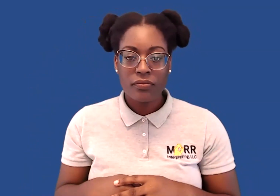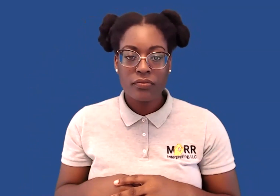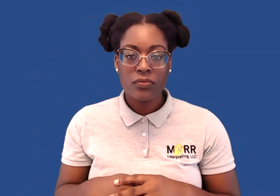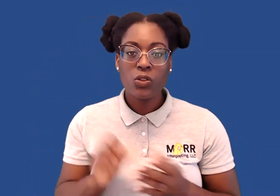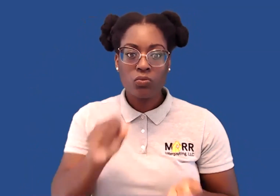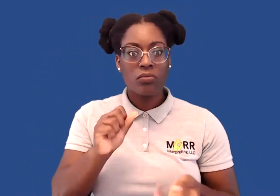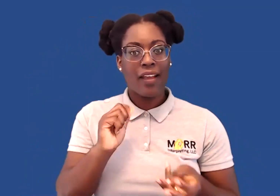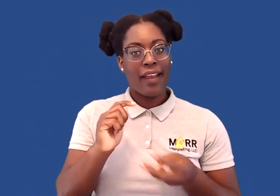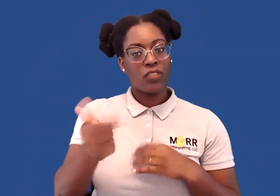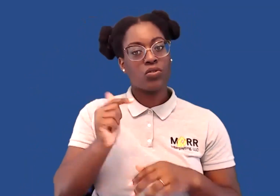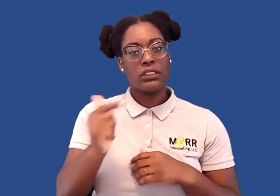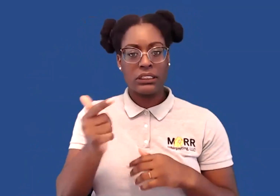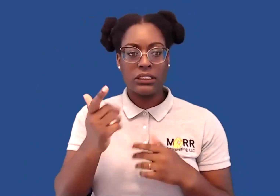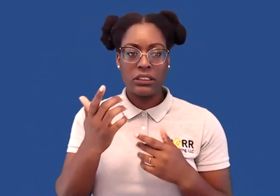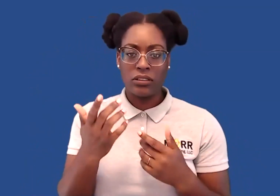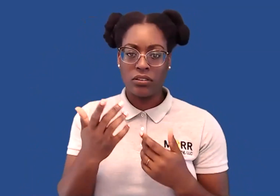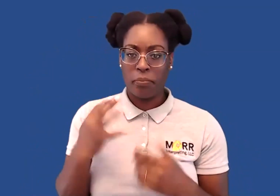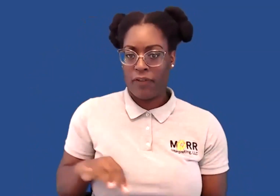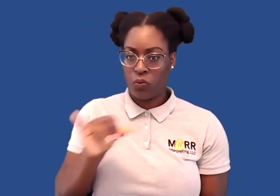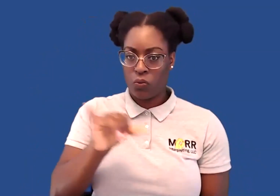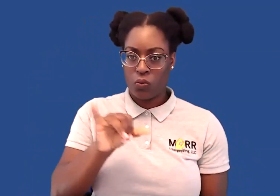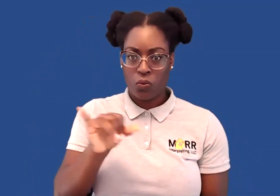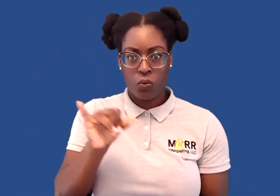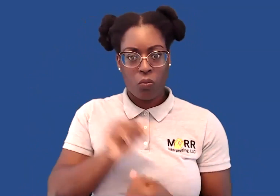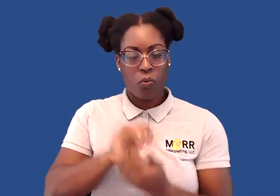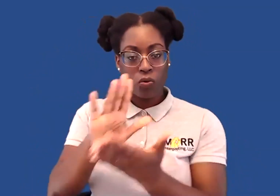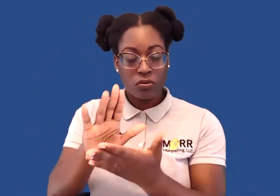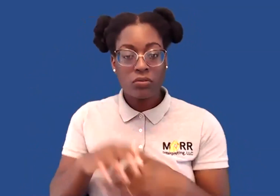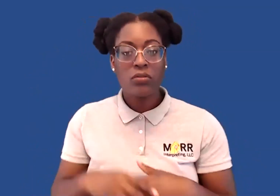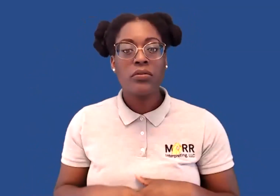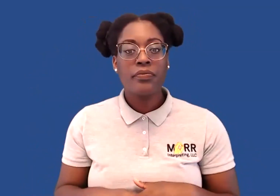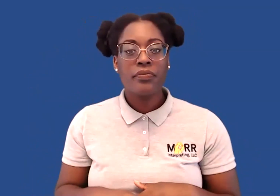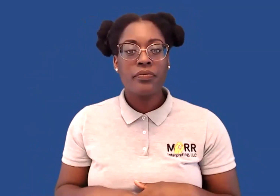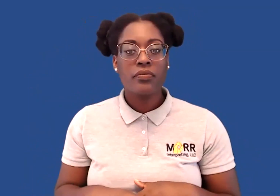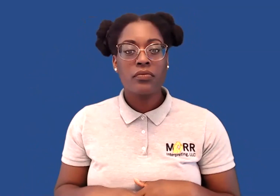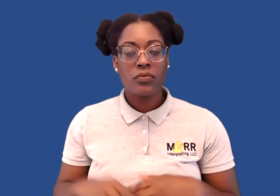But we only "fix it" once or twice in the student's paper and then what we do